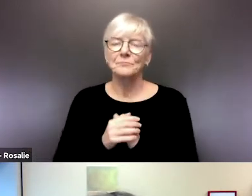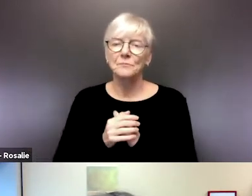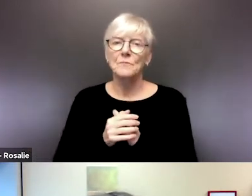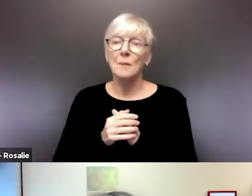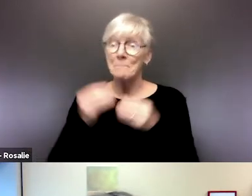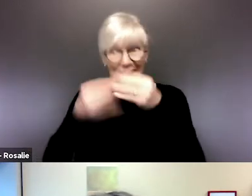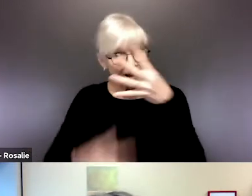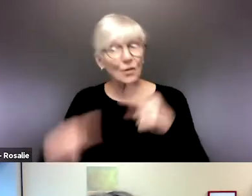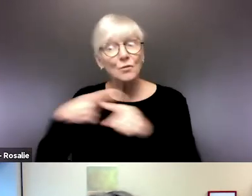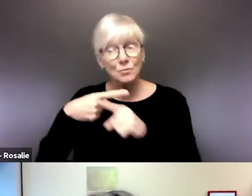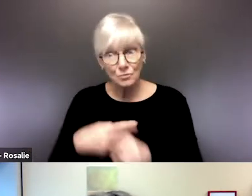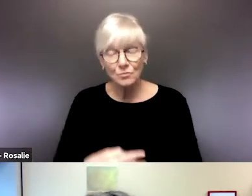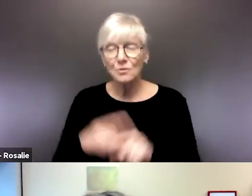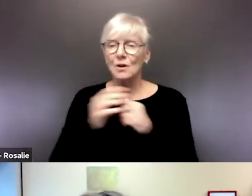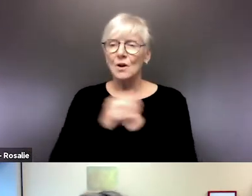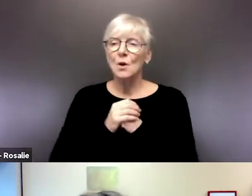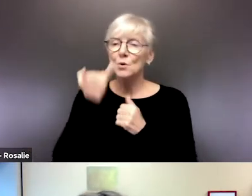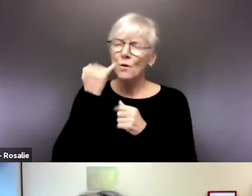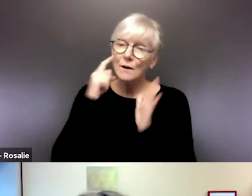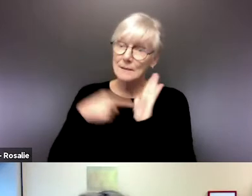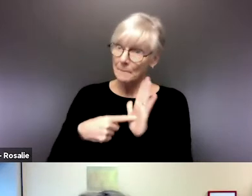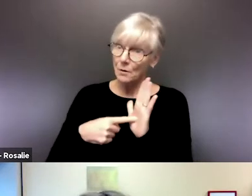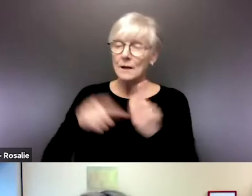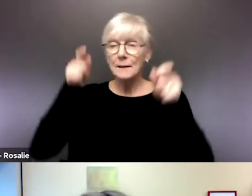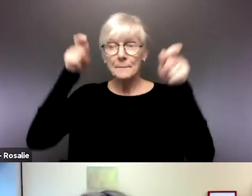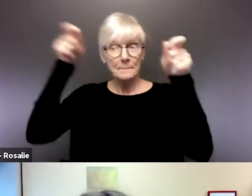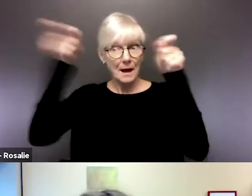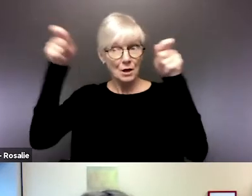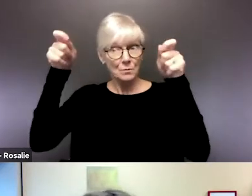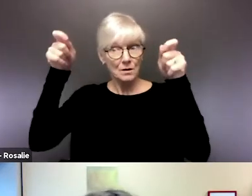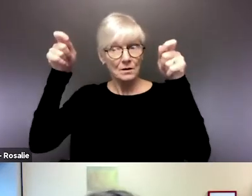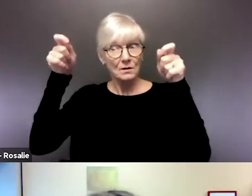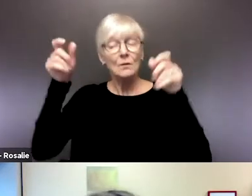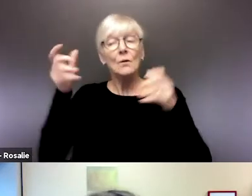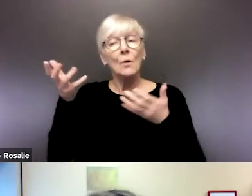we can see how senior management says they want to implement a supportive approach,